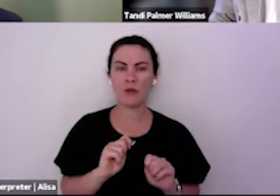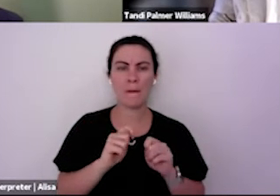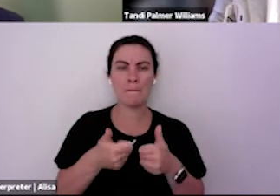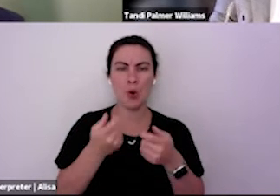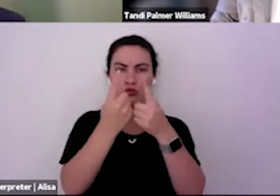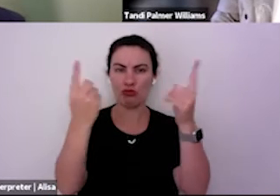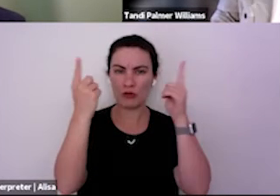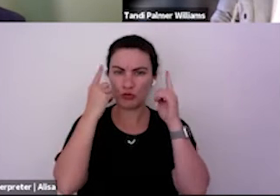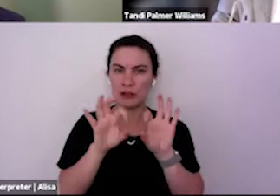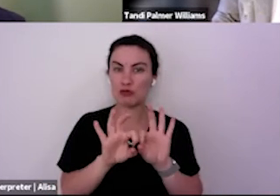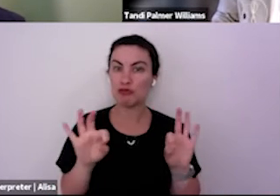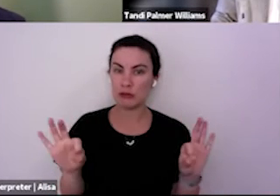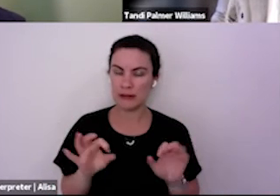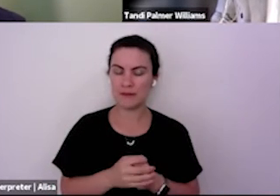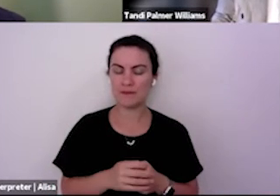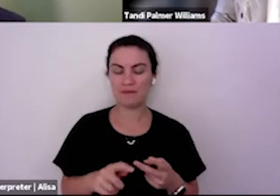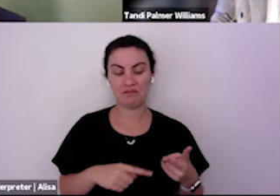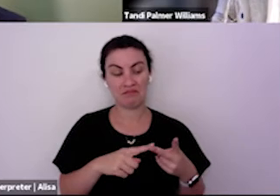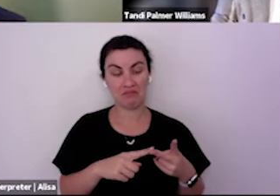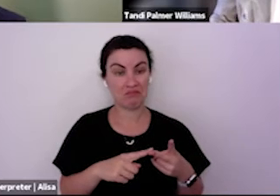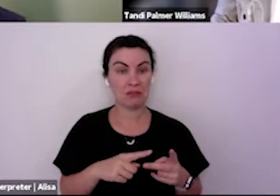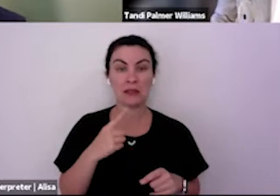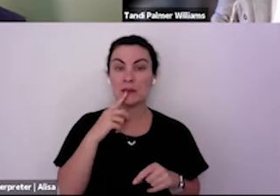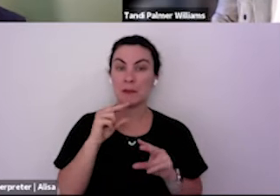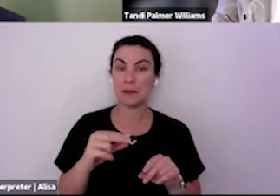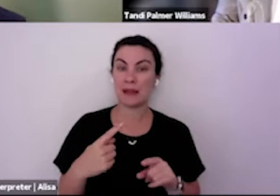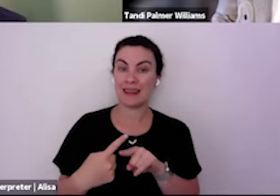More likely to have a disability.